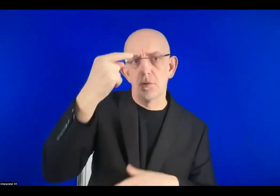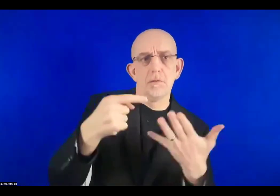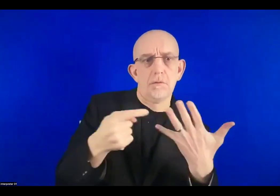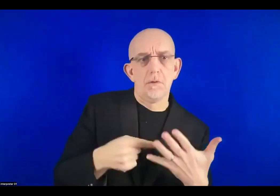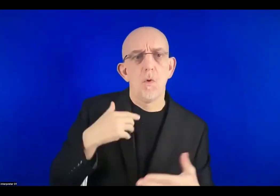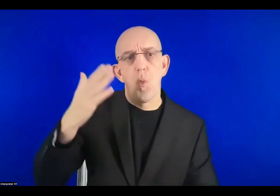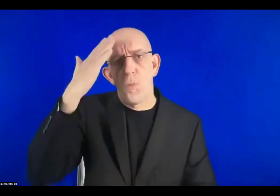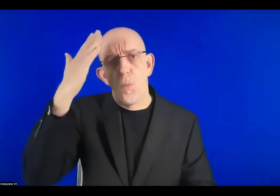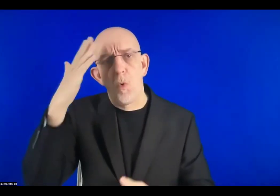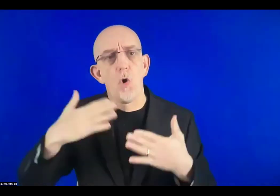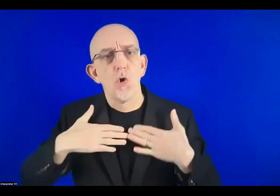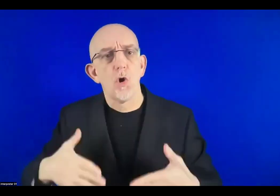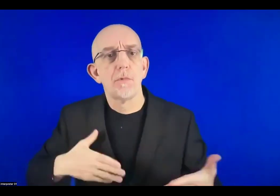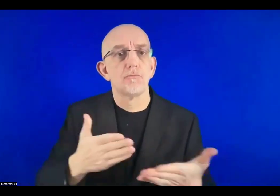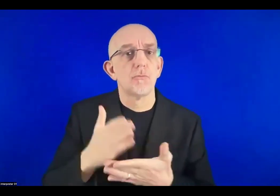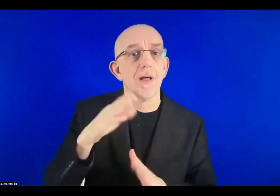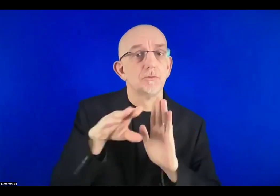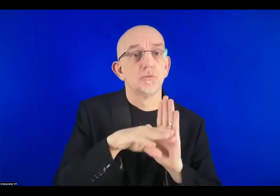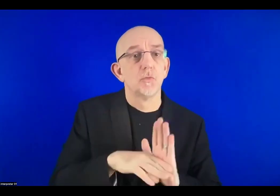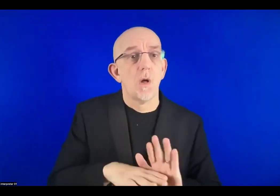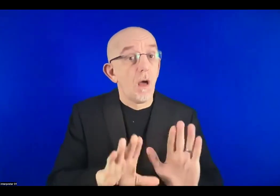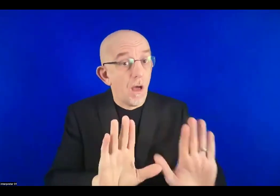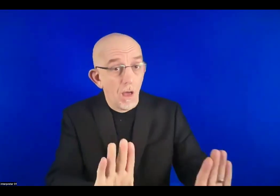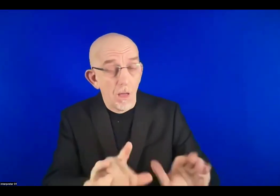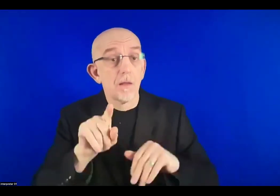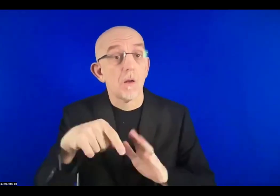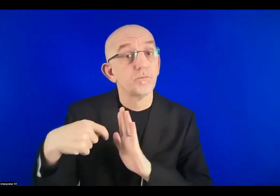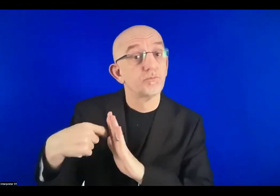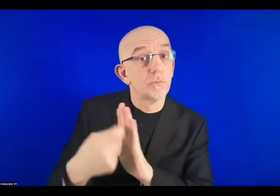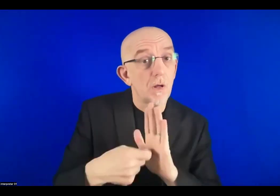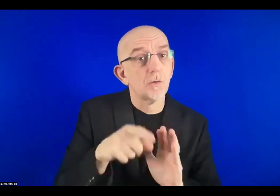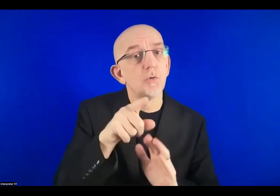your research further knowledge. So if you are proposing to do empirical work for